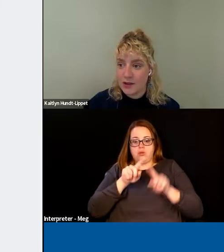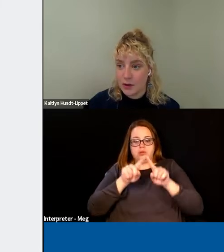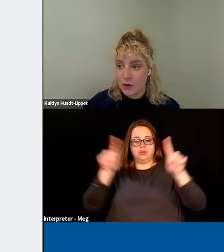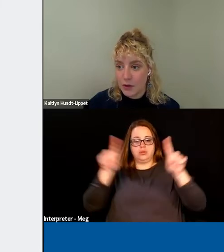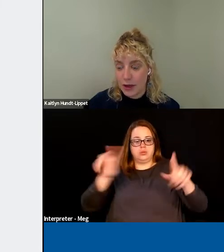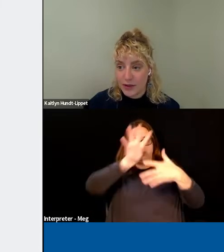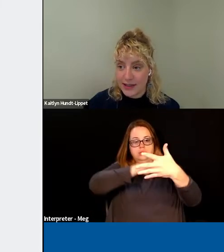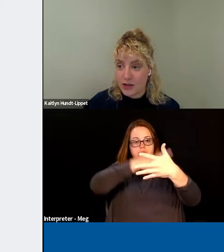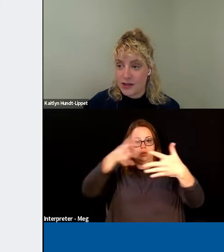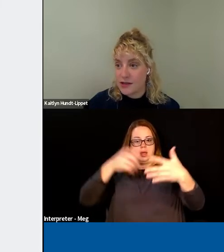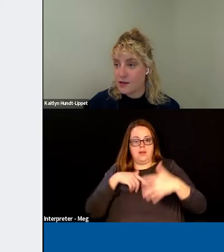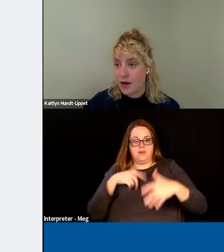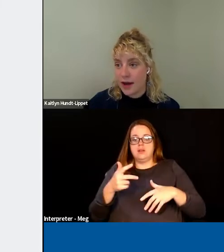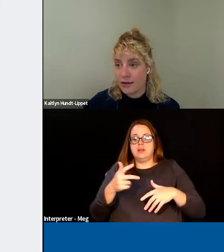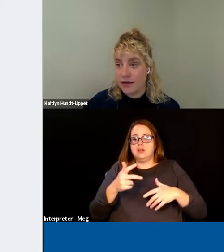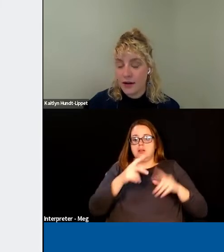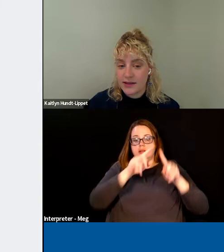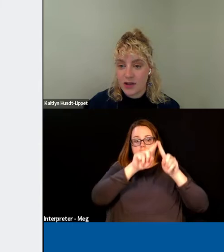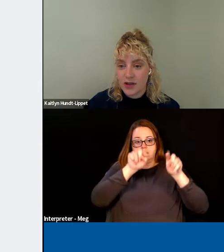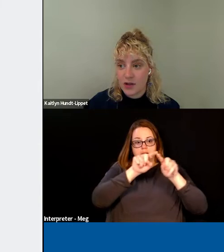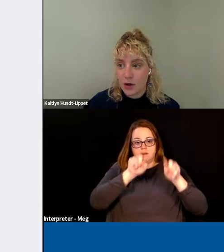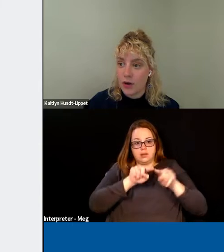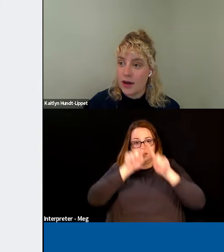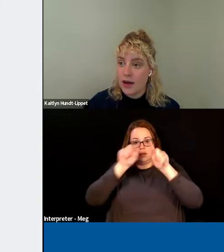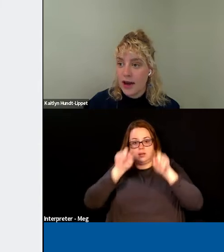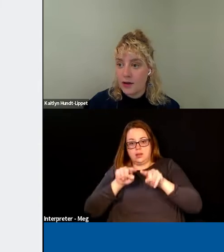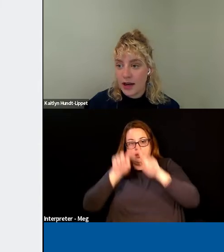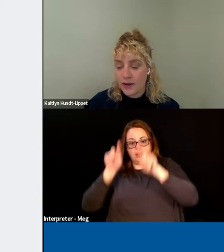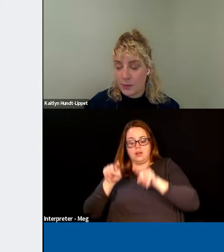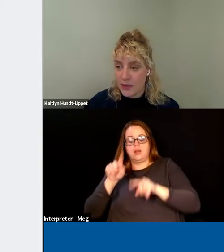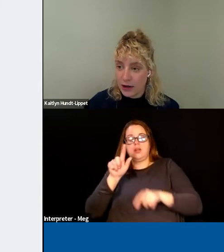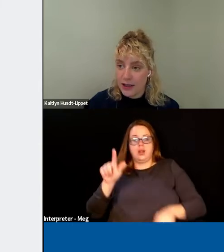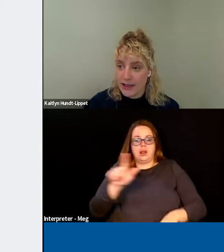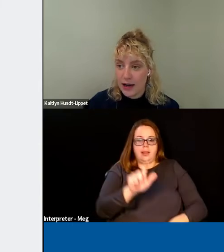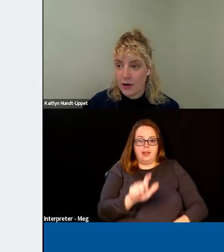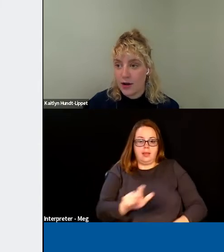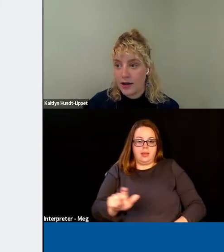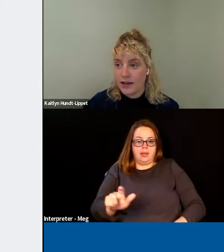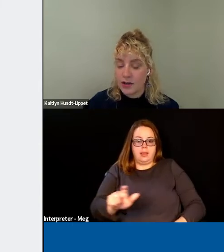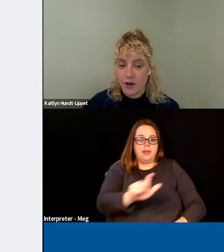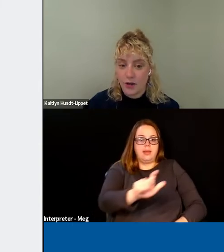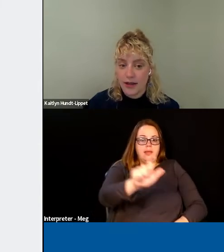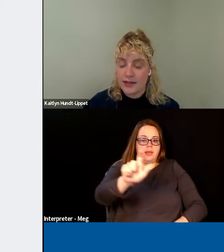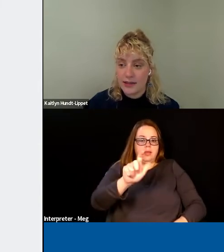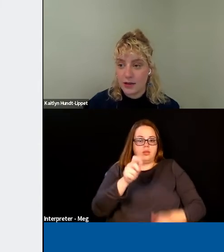into three by three sections, so nine sections in total, and you kind of keep narrowing down on each of the grids